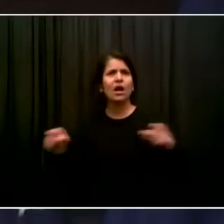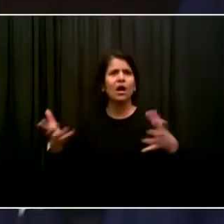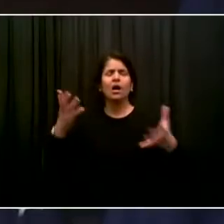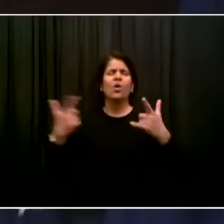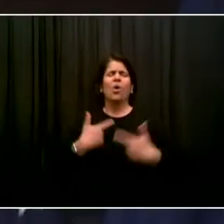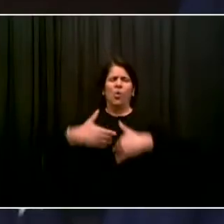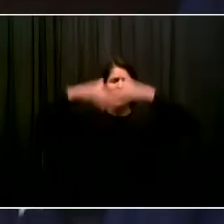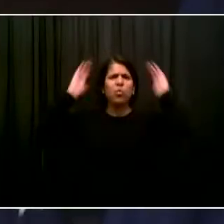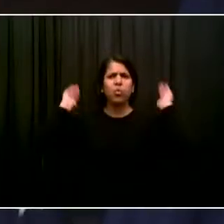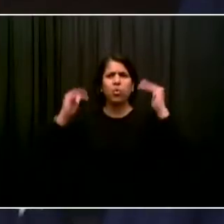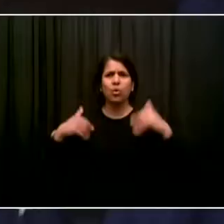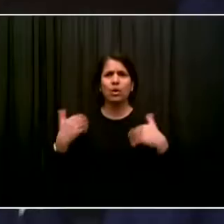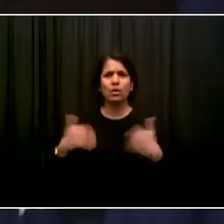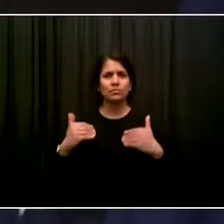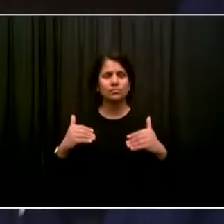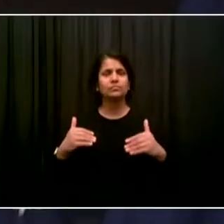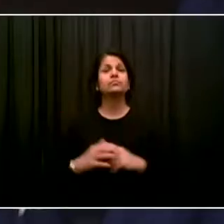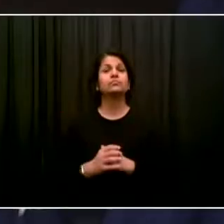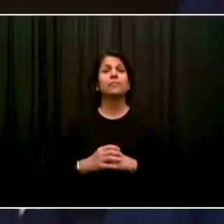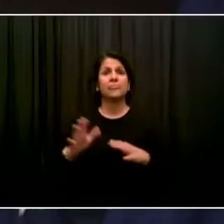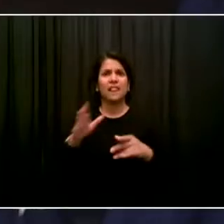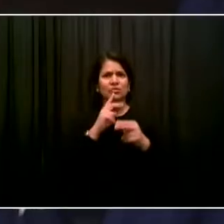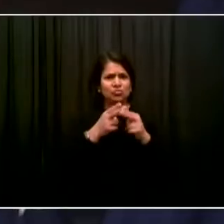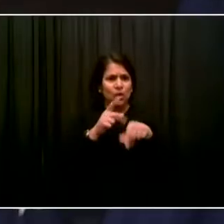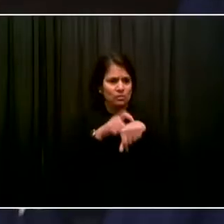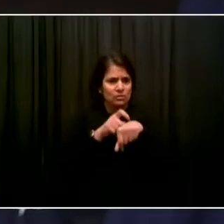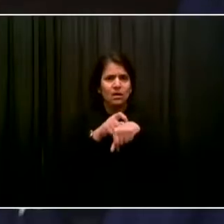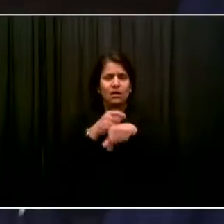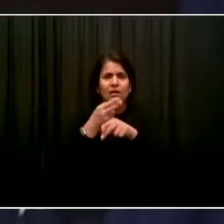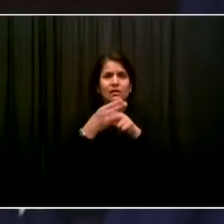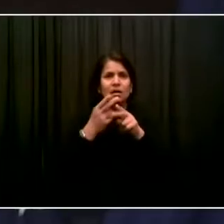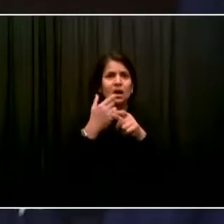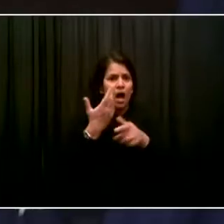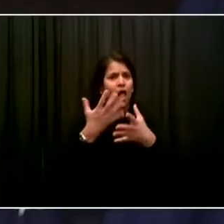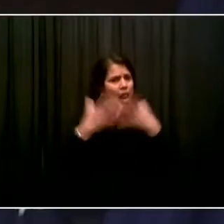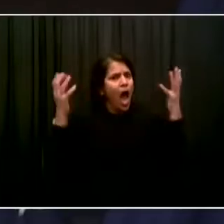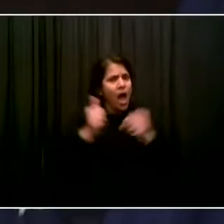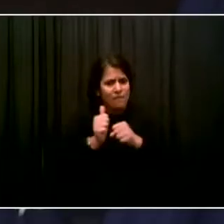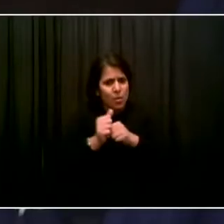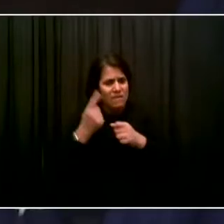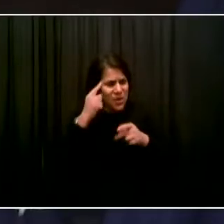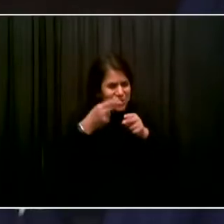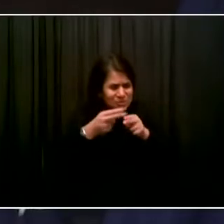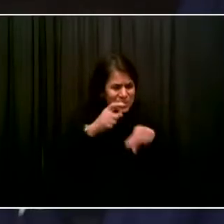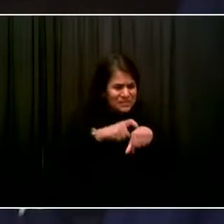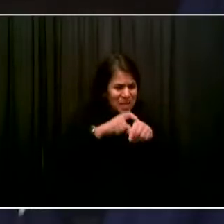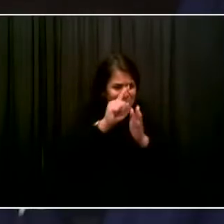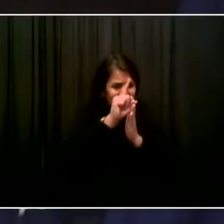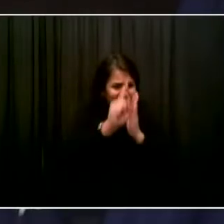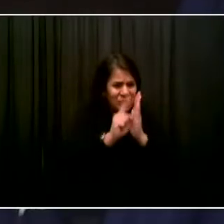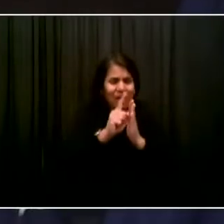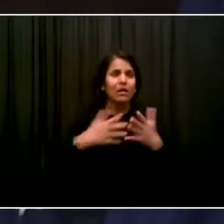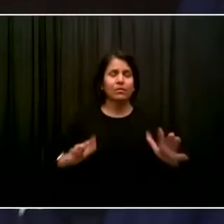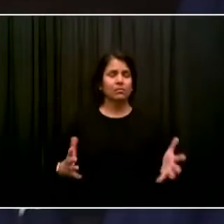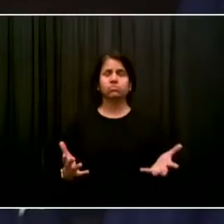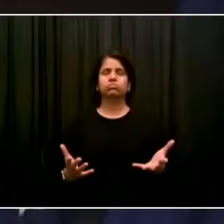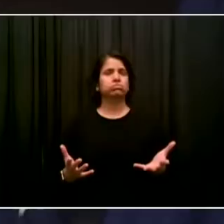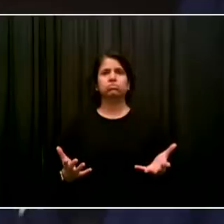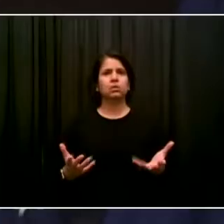AND DEIDCATED TEACHERS FOR